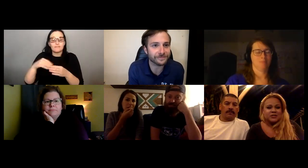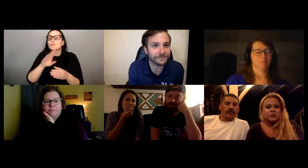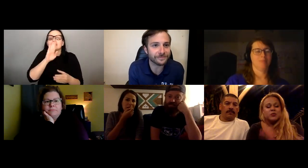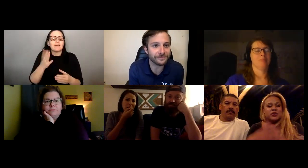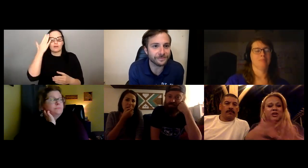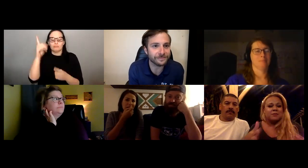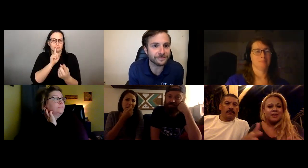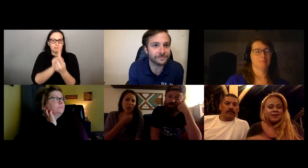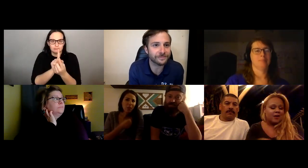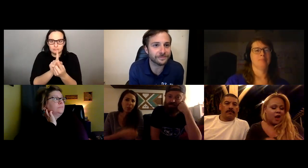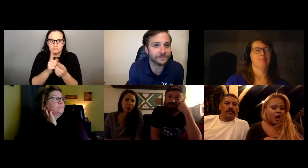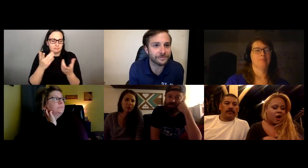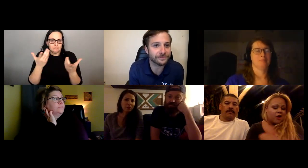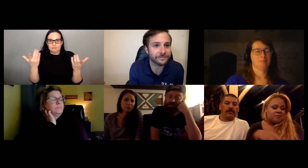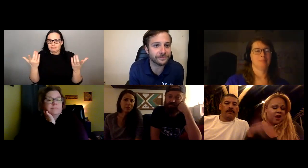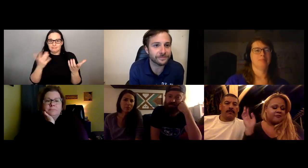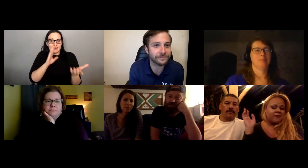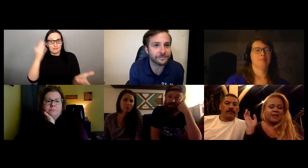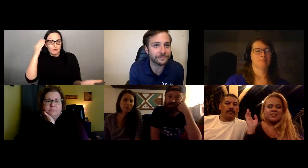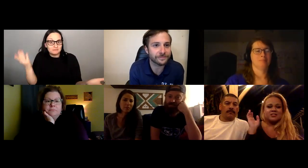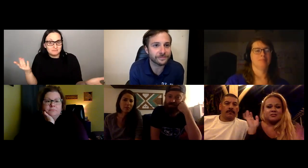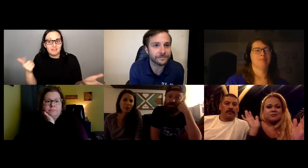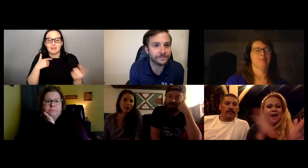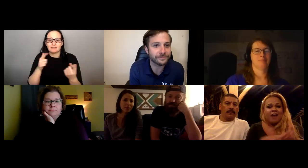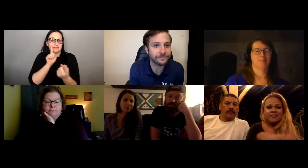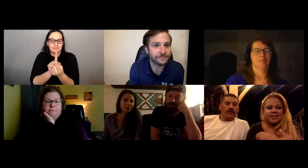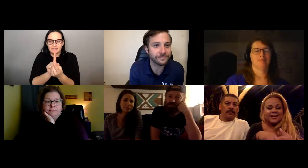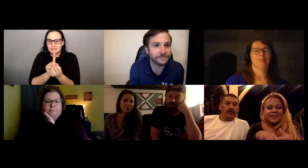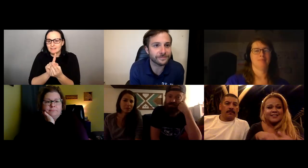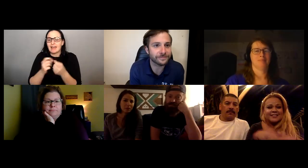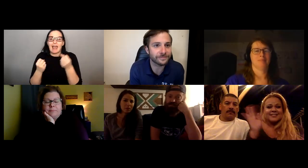who you're gonna meet